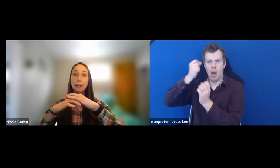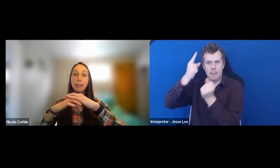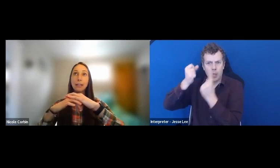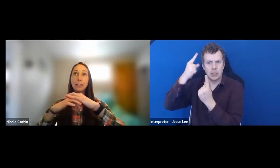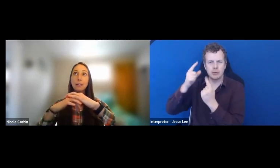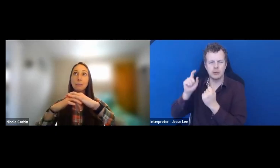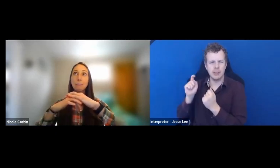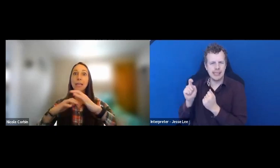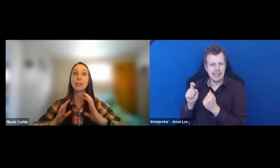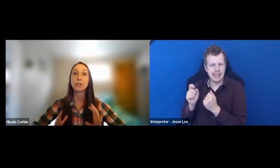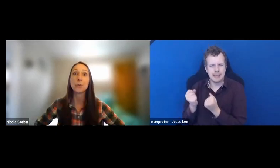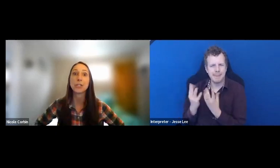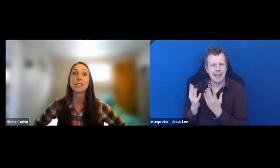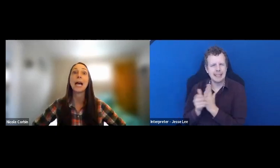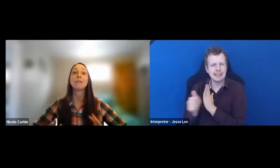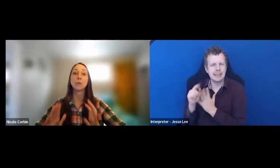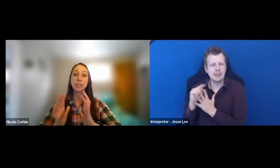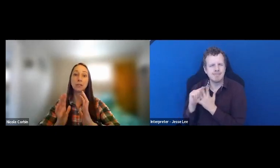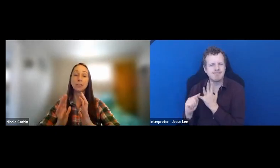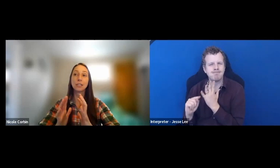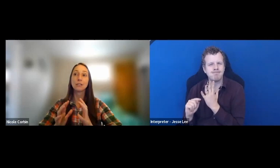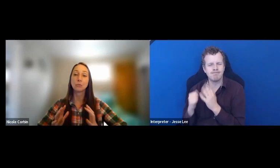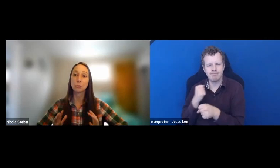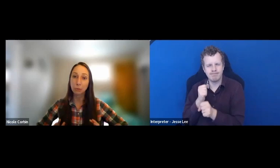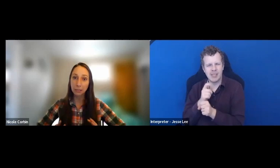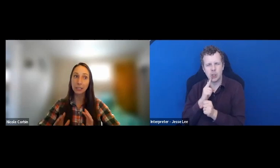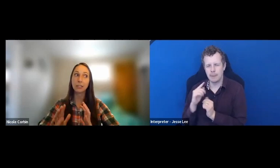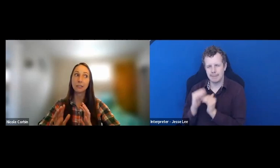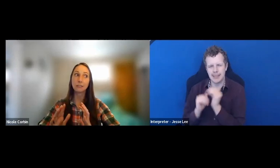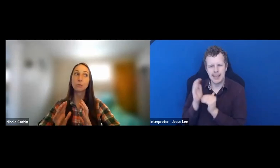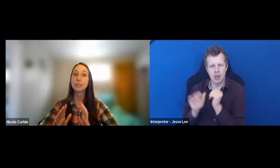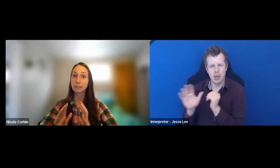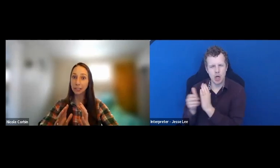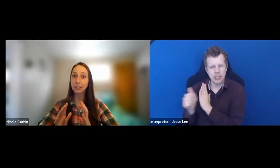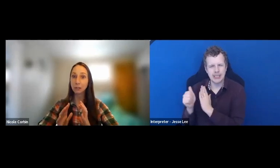I think making sure that we're scaffolding those skills really critically,